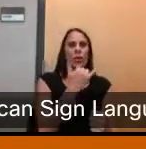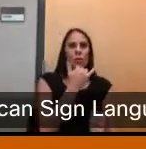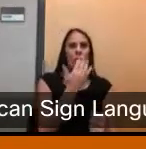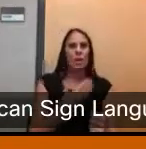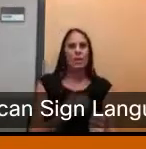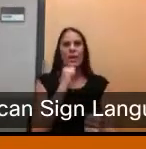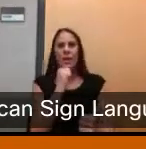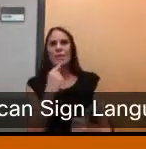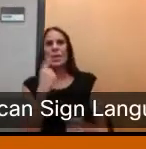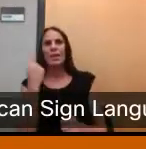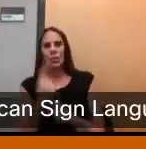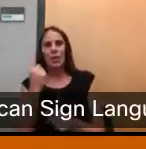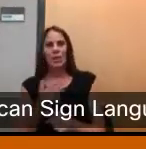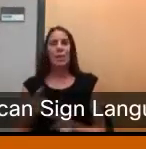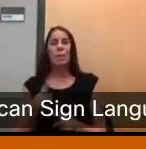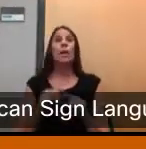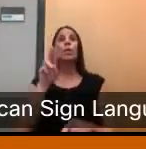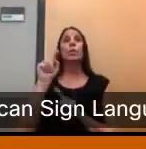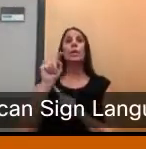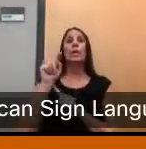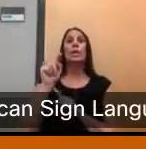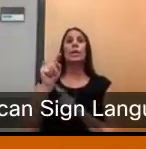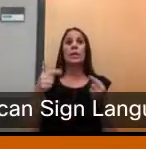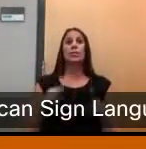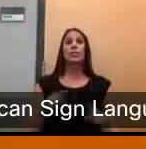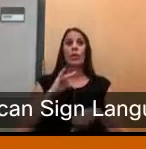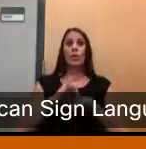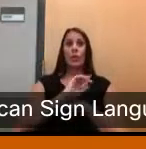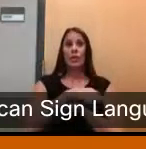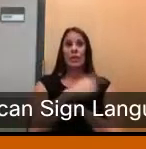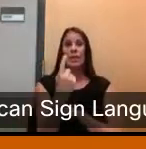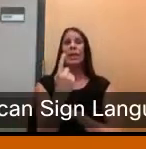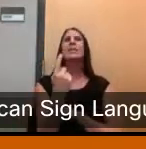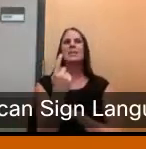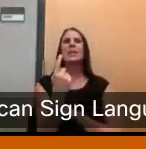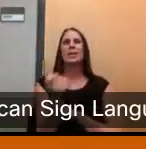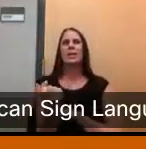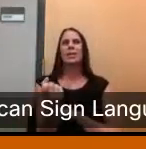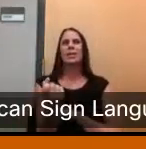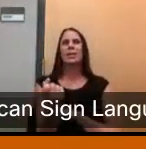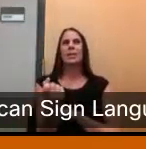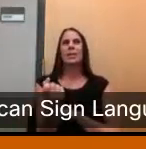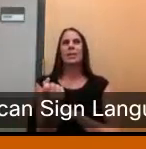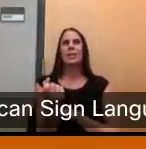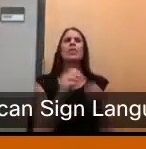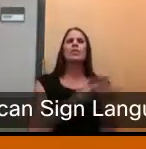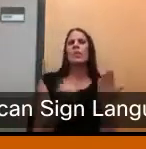subtle adjustments. Like, in the early days was very much and students really got it much faster than I would have expected. Like, it's about not, it wasn't only about